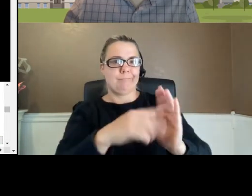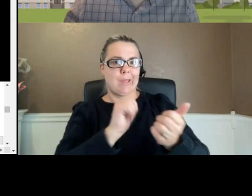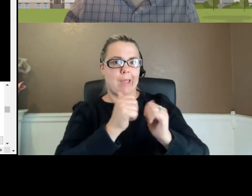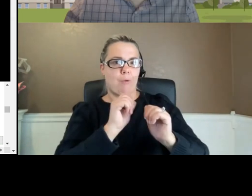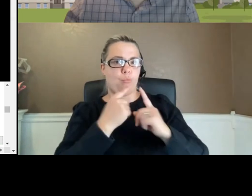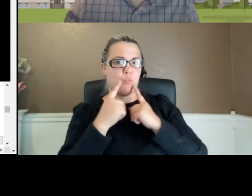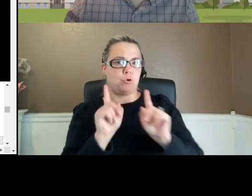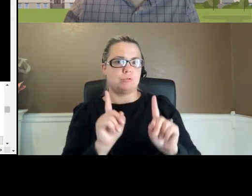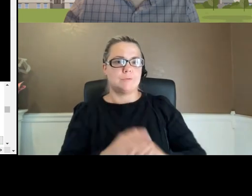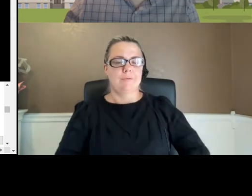[Jon]: